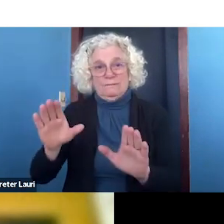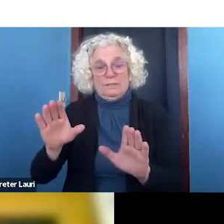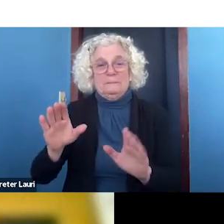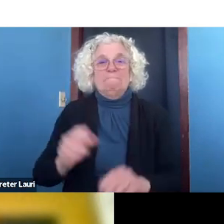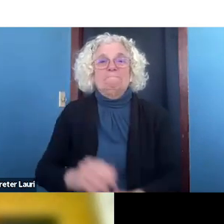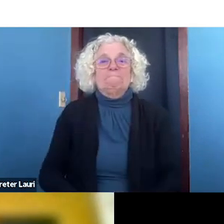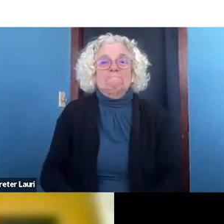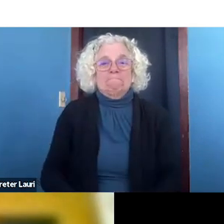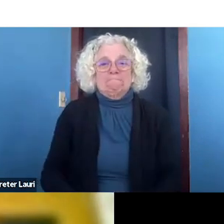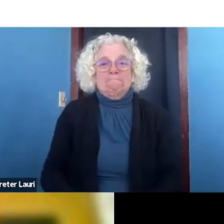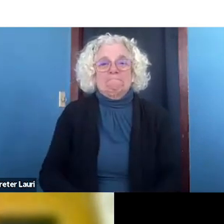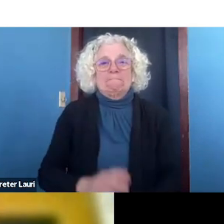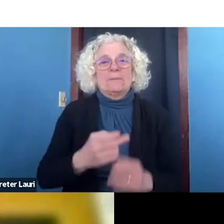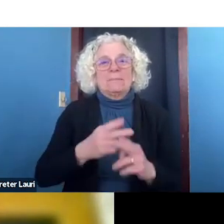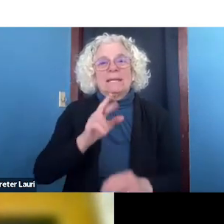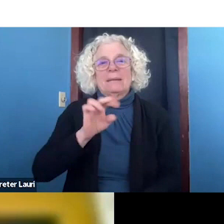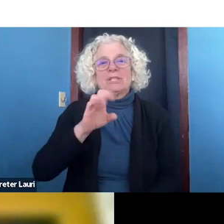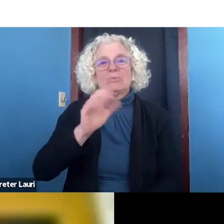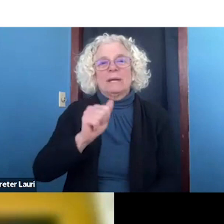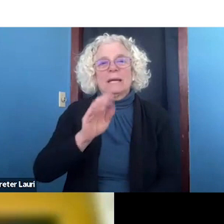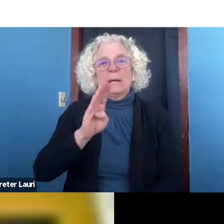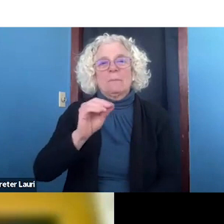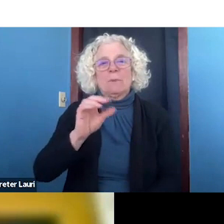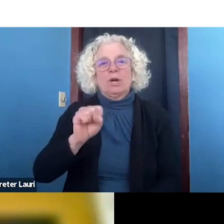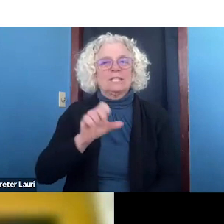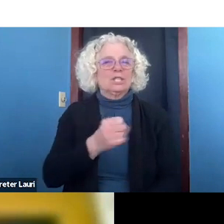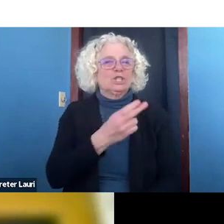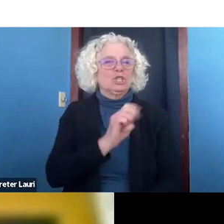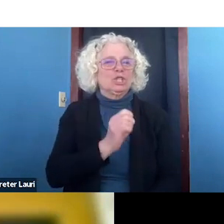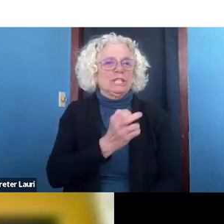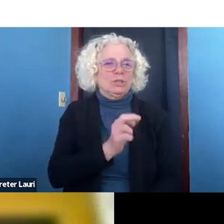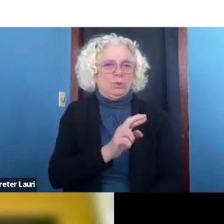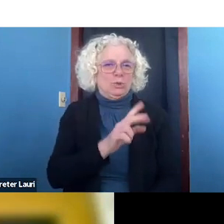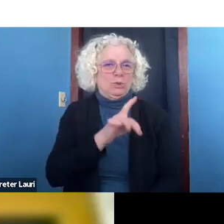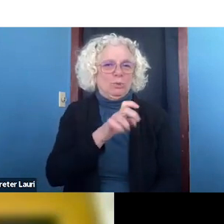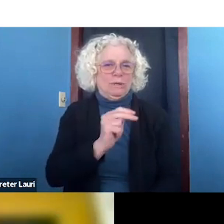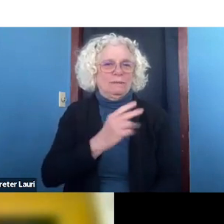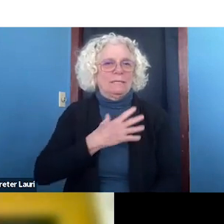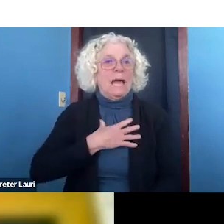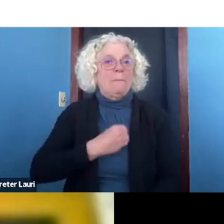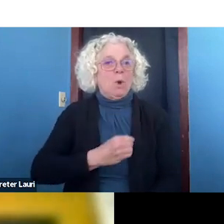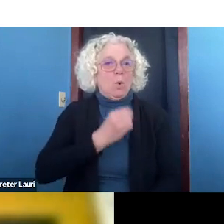As stated, my name is Rebecca Bos. I usually her pronouns and I identify as a white woman, and that statement